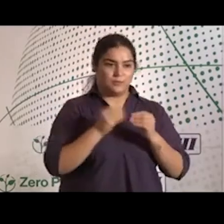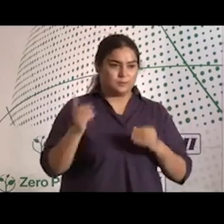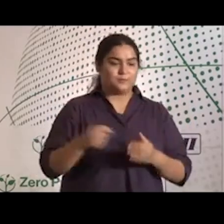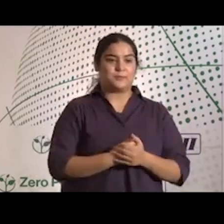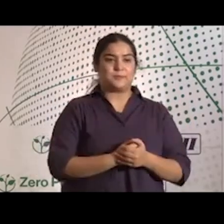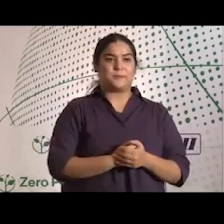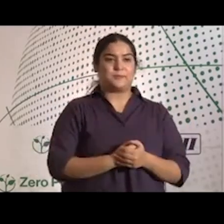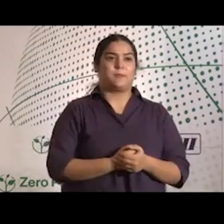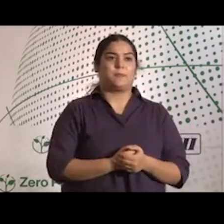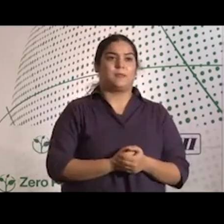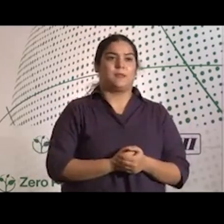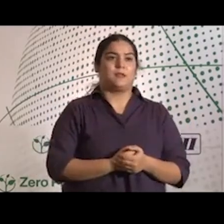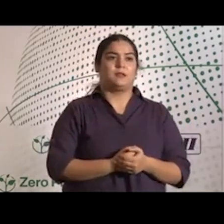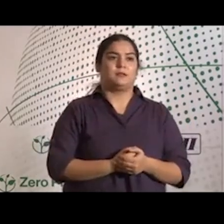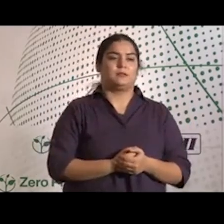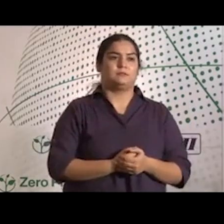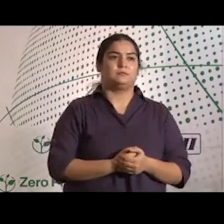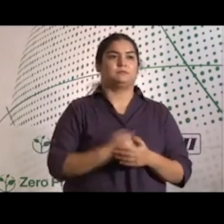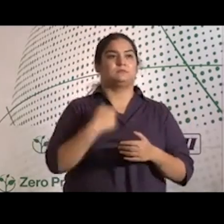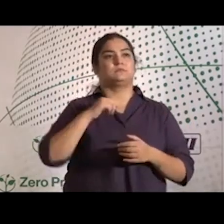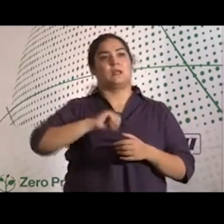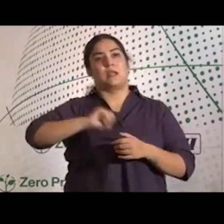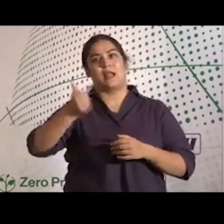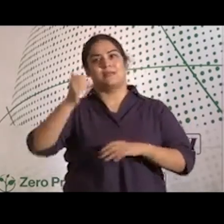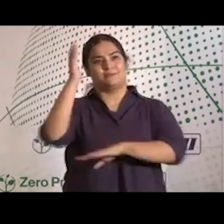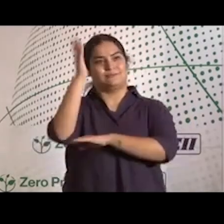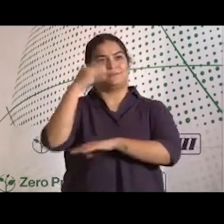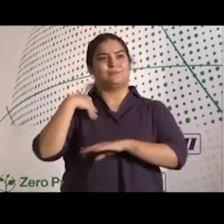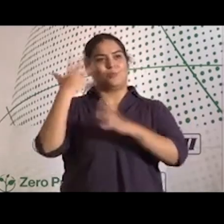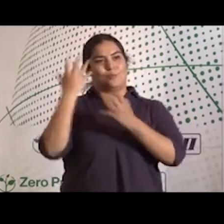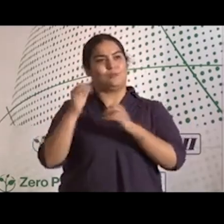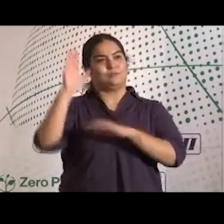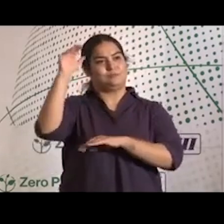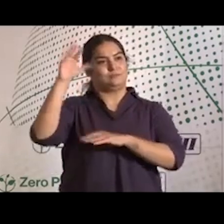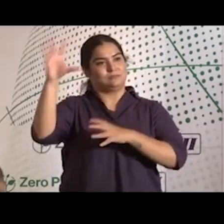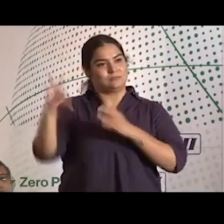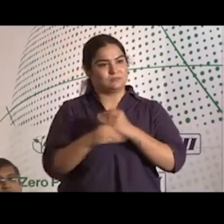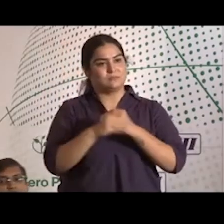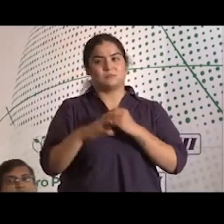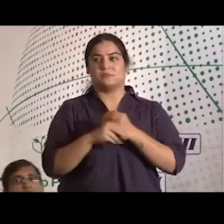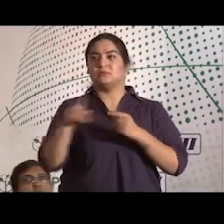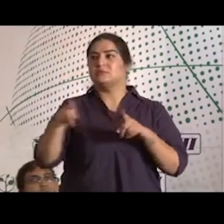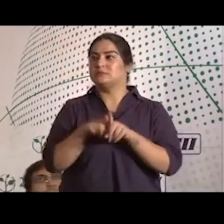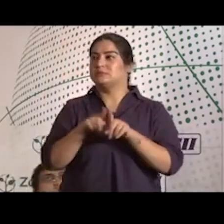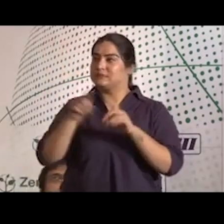also like to invite other to establish the relevance of this initiative.